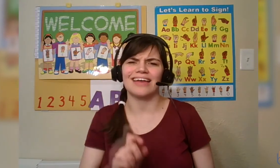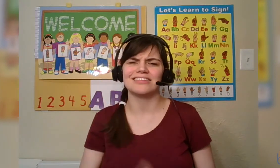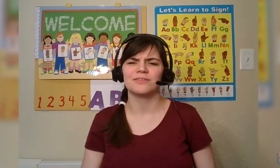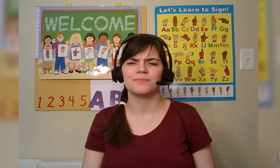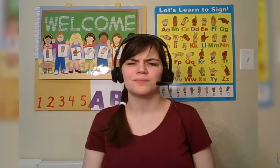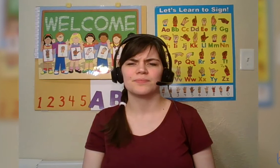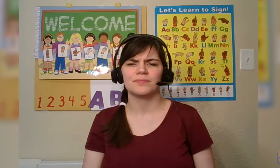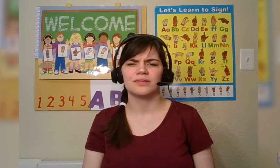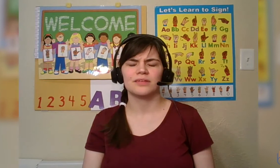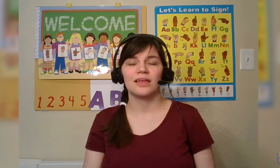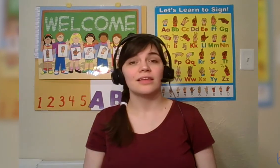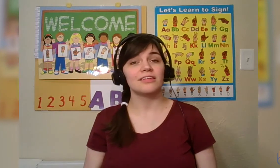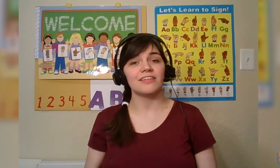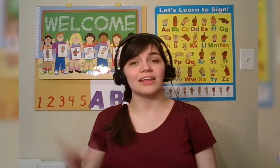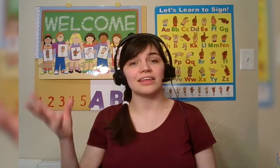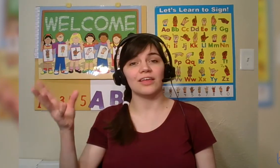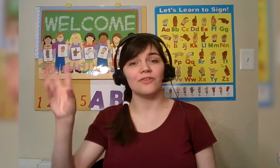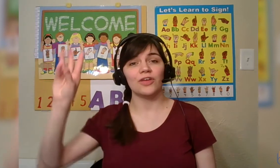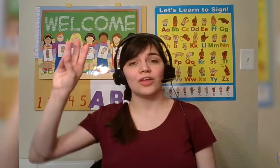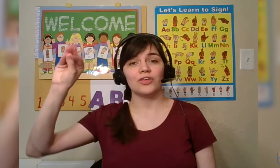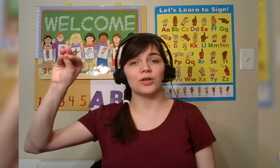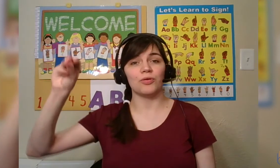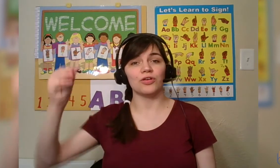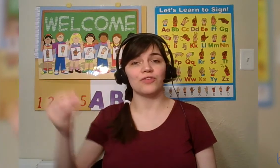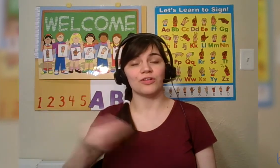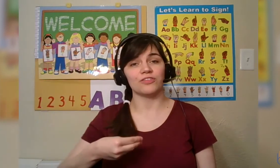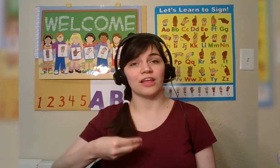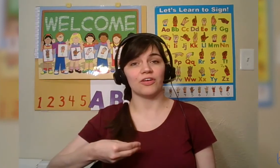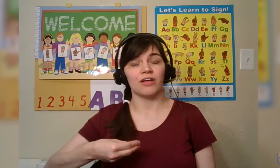To sign, "give," you're gonna put your fingers together and